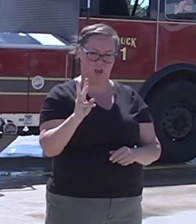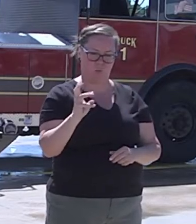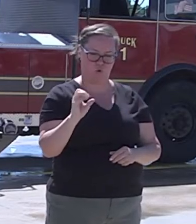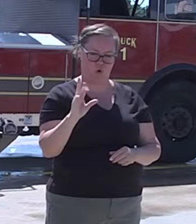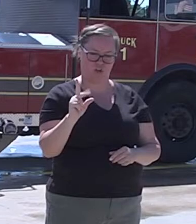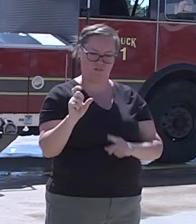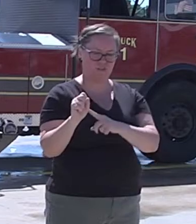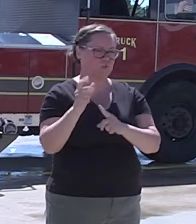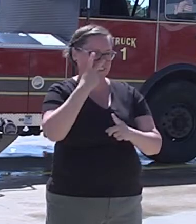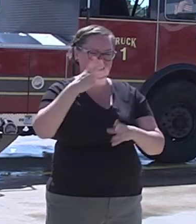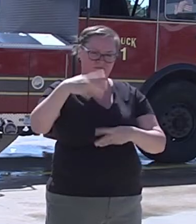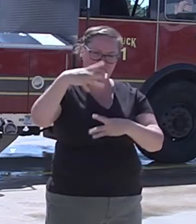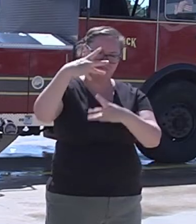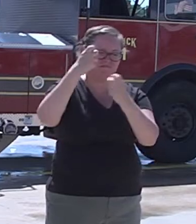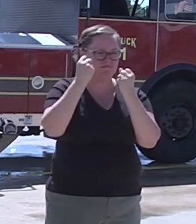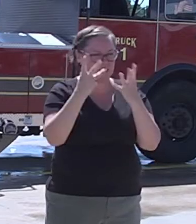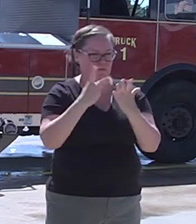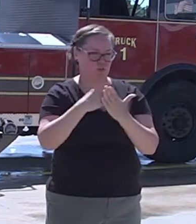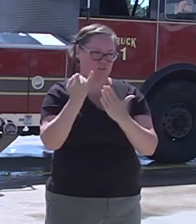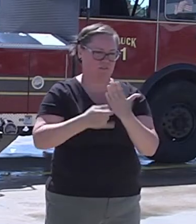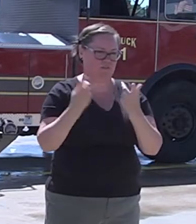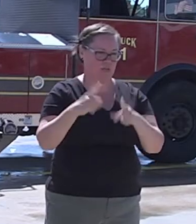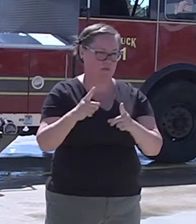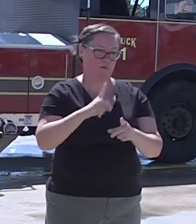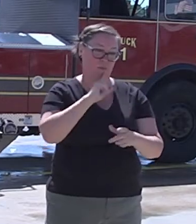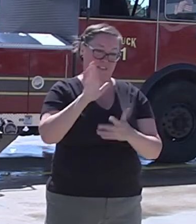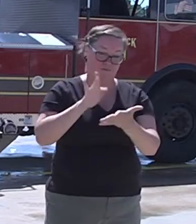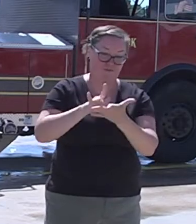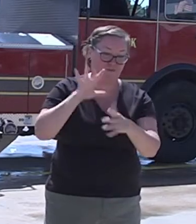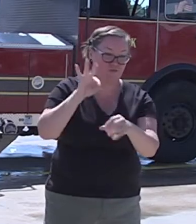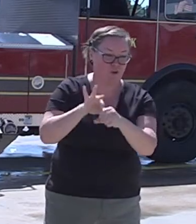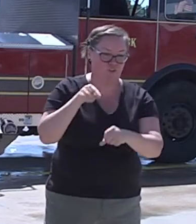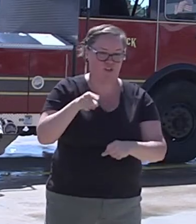happening throughout the world but be sure to vote for the chest R leou project and if you haven't